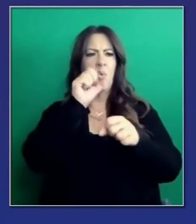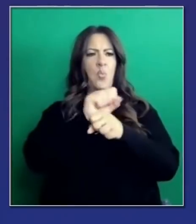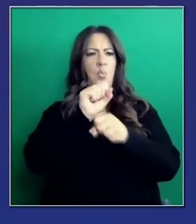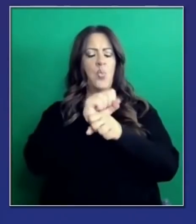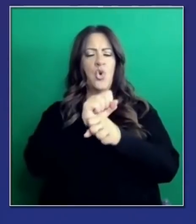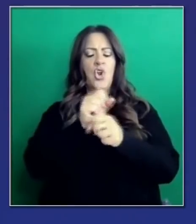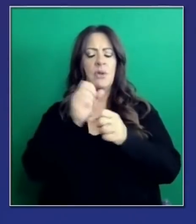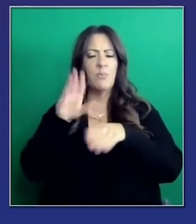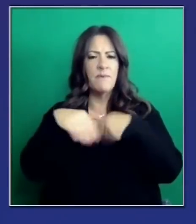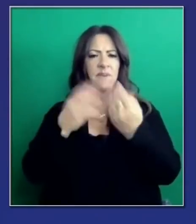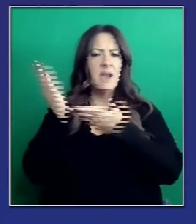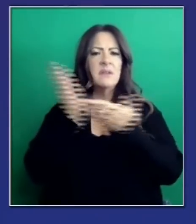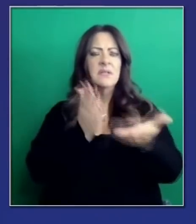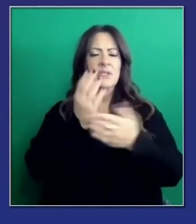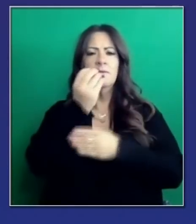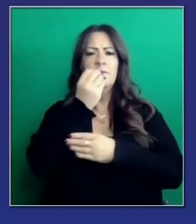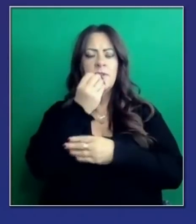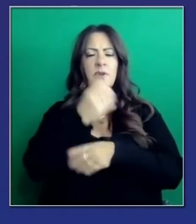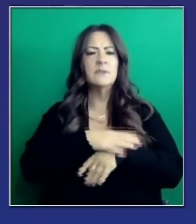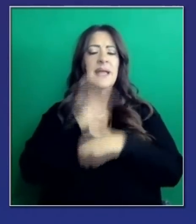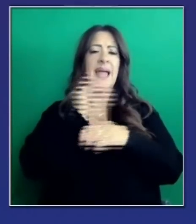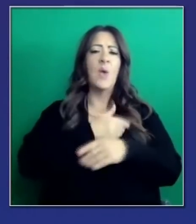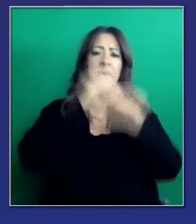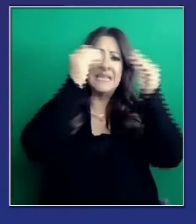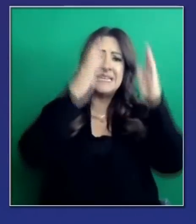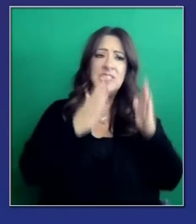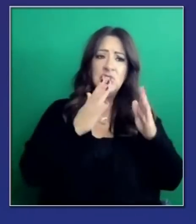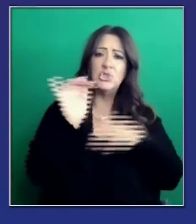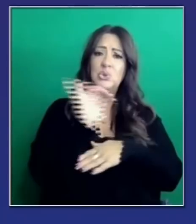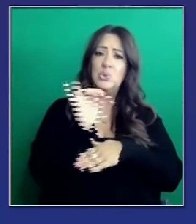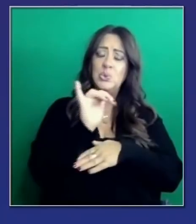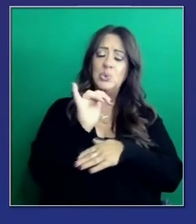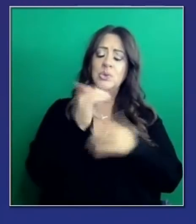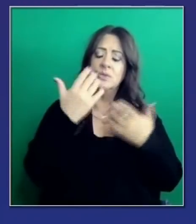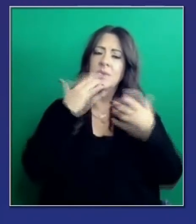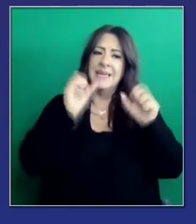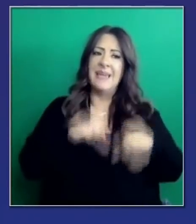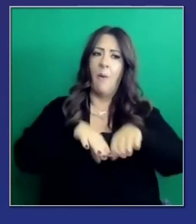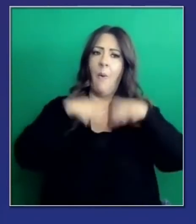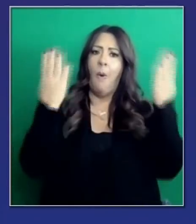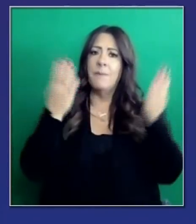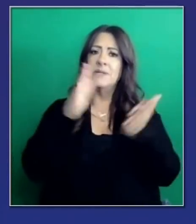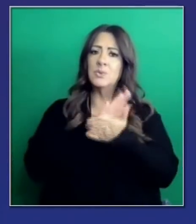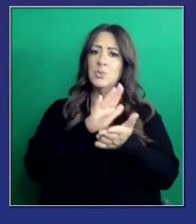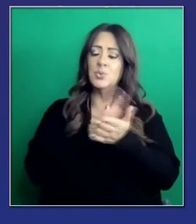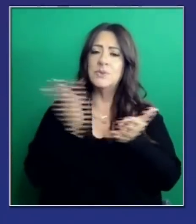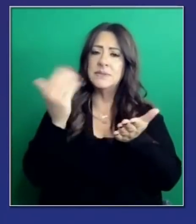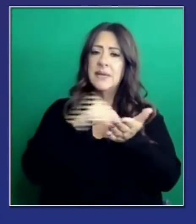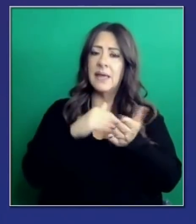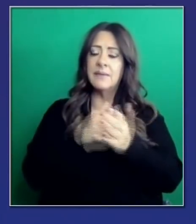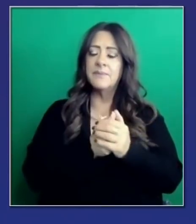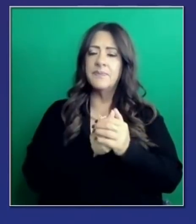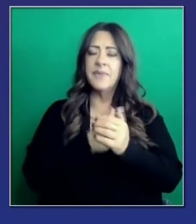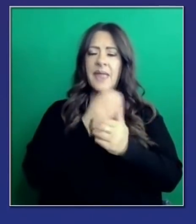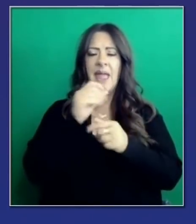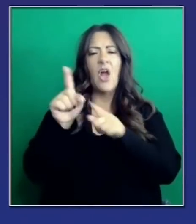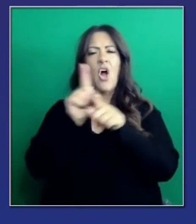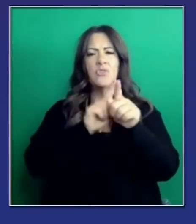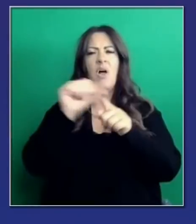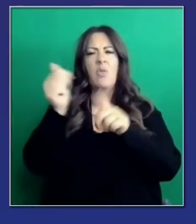ARE VACCINATING OTHERS. OUR CRITICAL WORKERS ON THE FRONT LINES, OUR FOOD DELIVERY